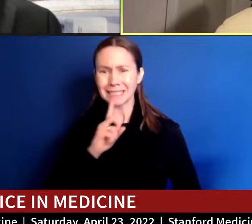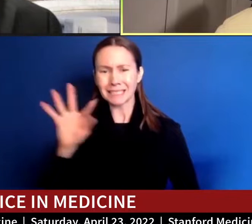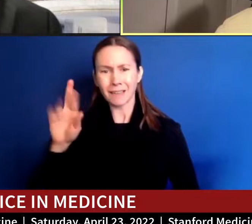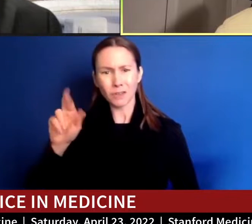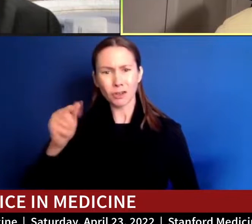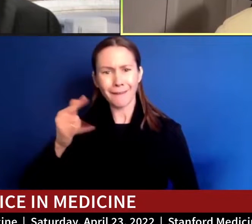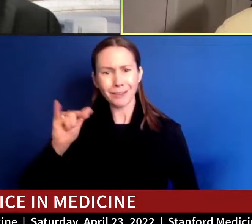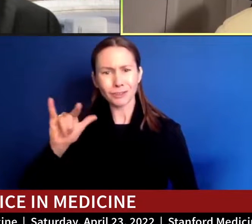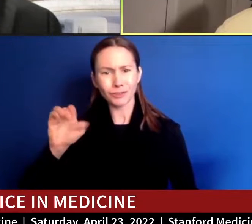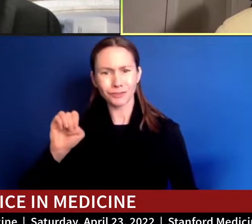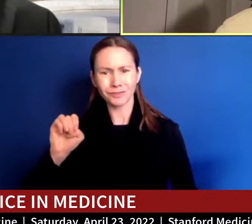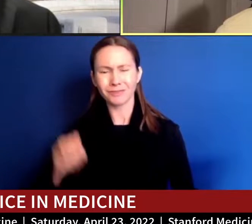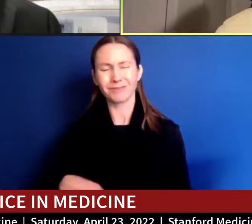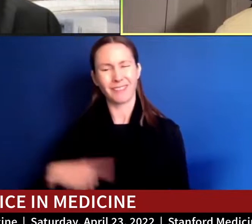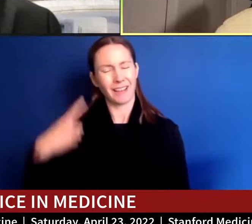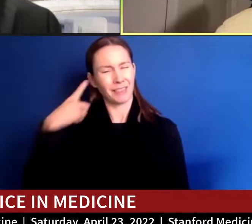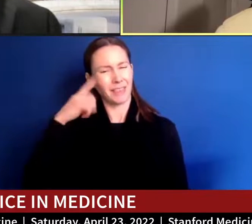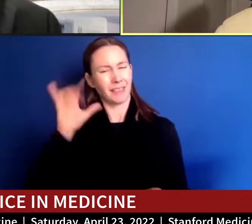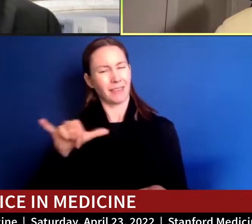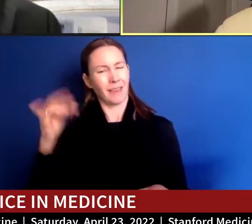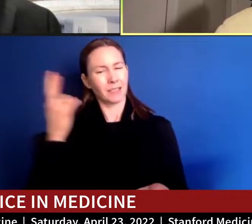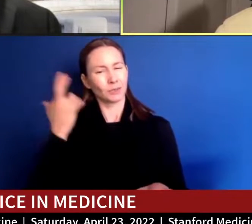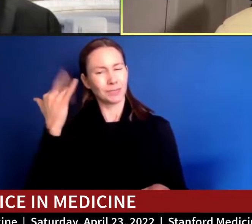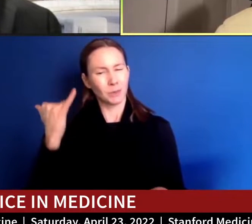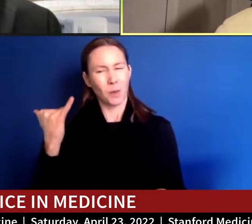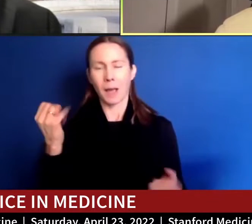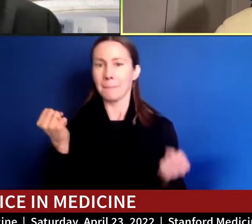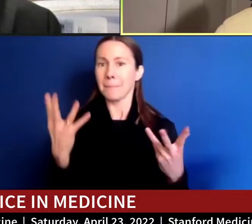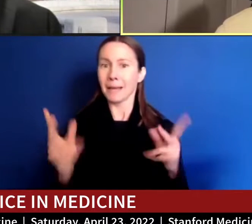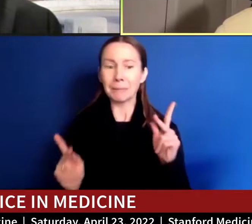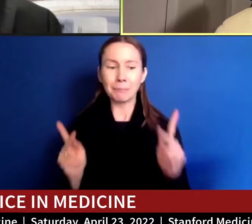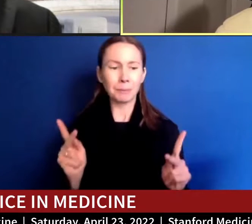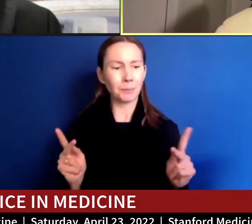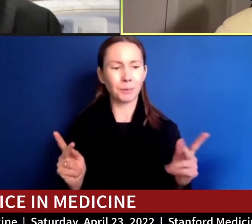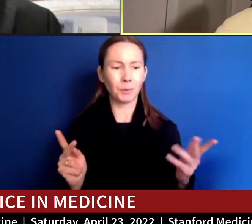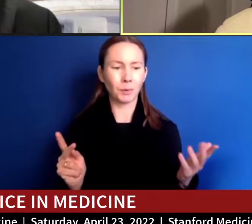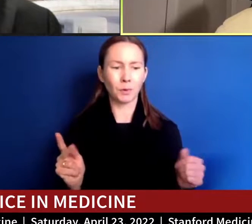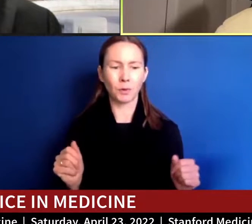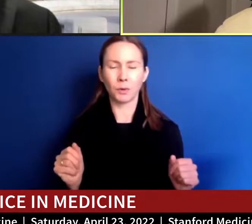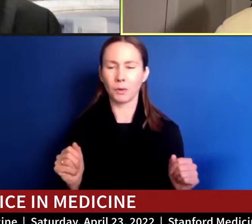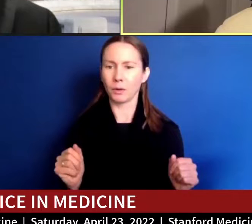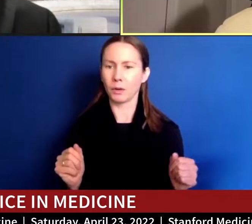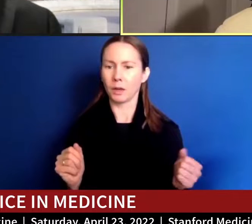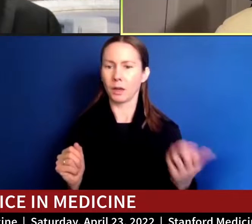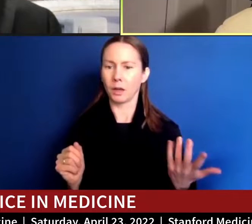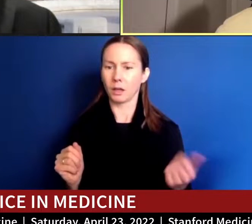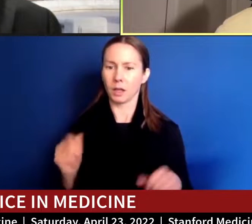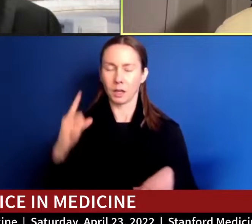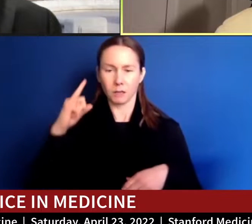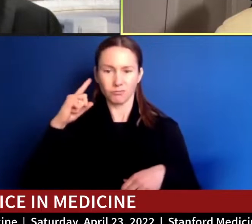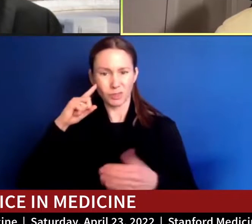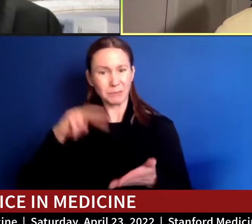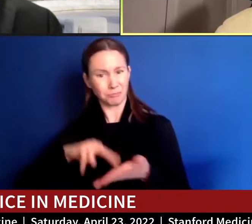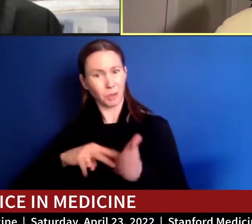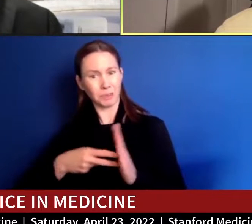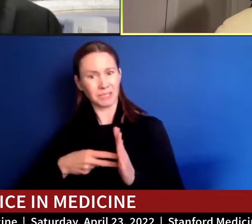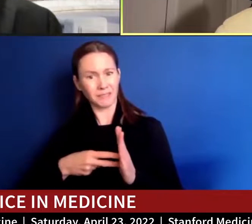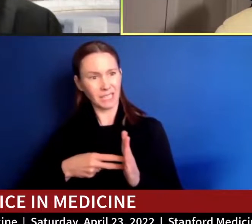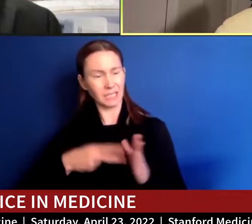is why somebody, people, I think, purposely want to distance themselves from disability.